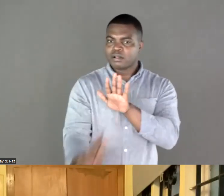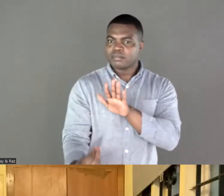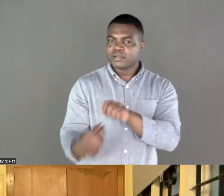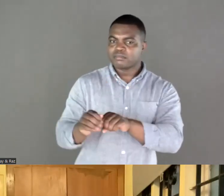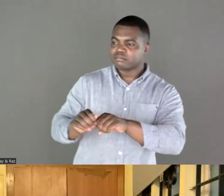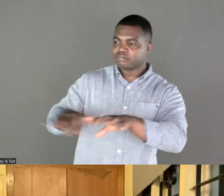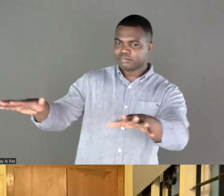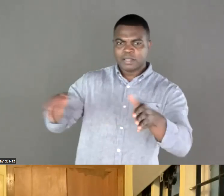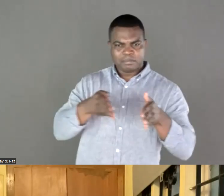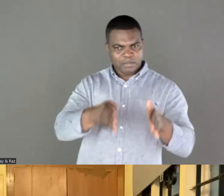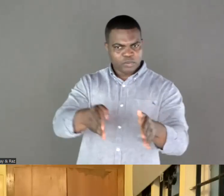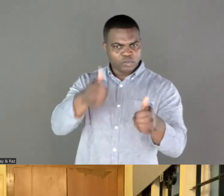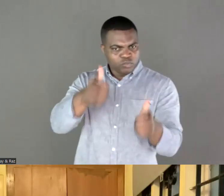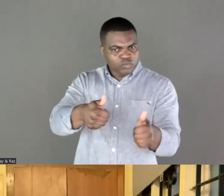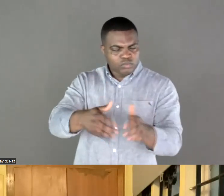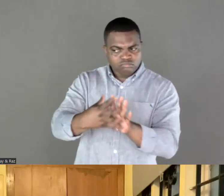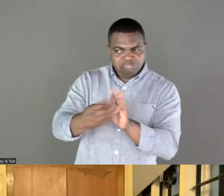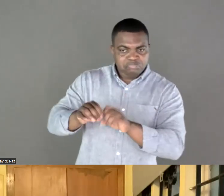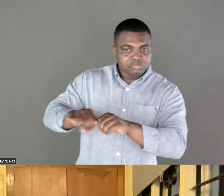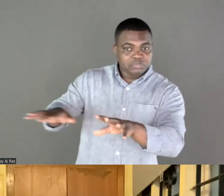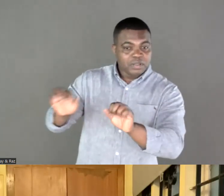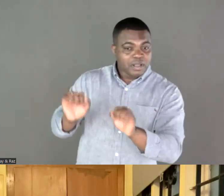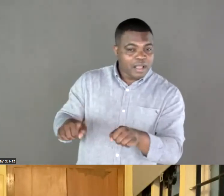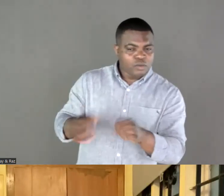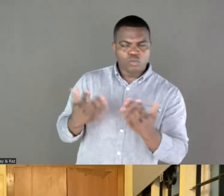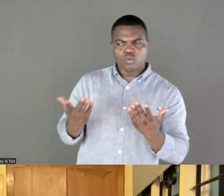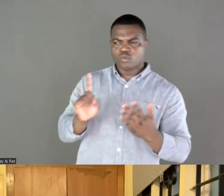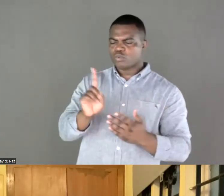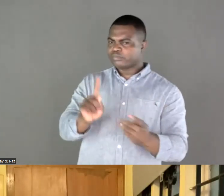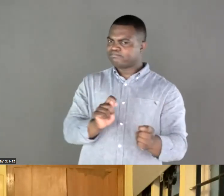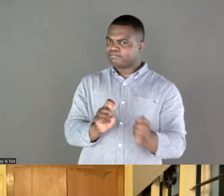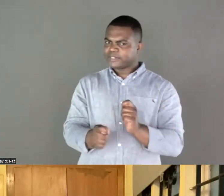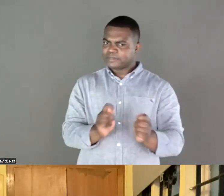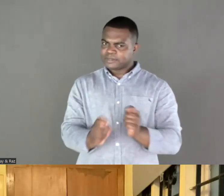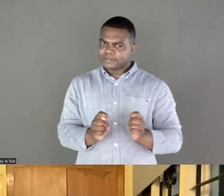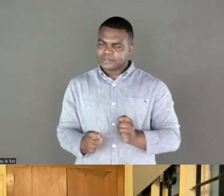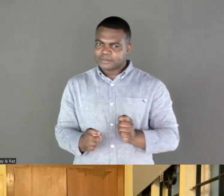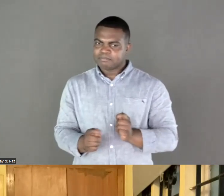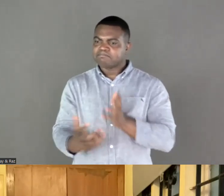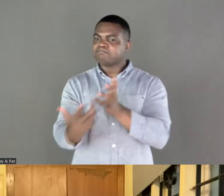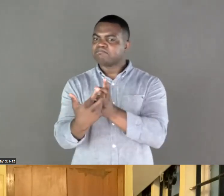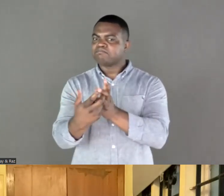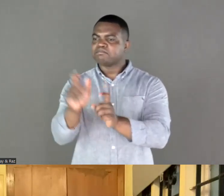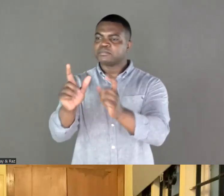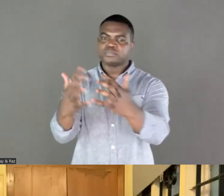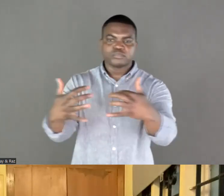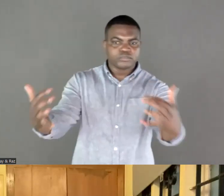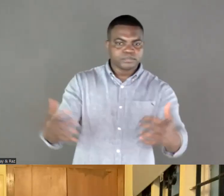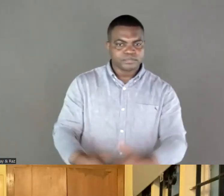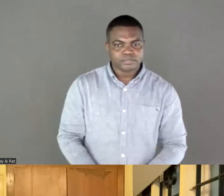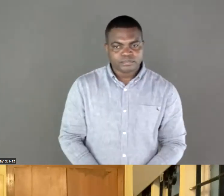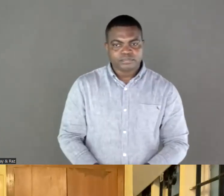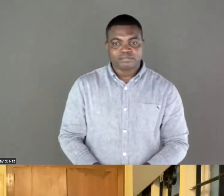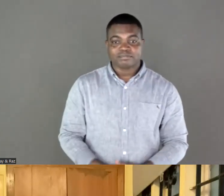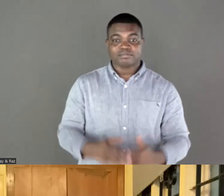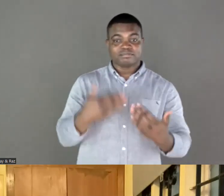in fact, next week, a module in South Asia, which is for OPDs and humanitarian actors from Pakistan,